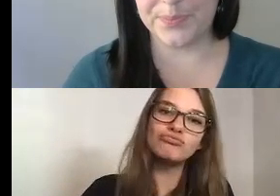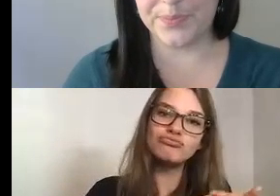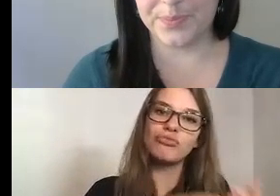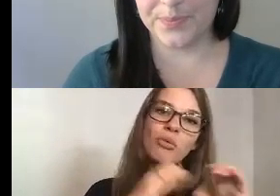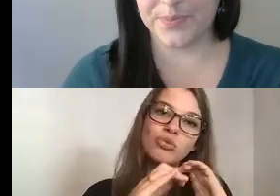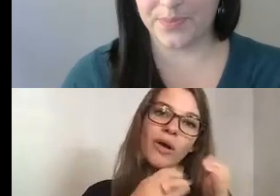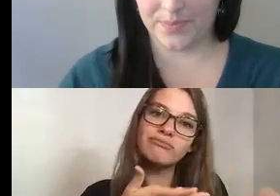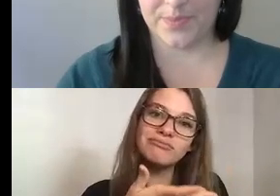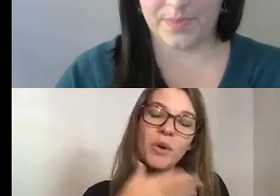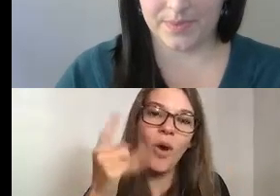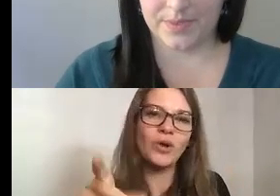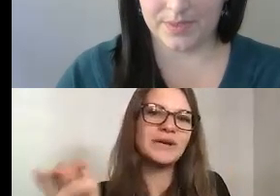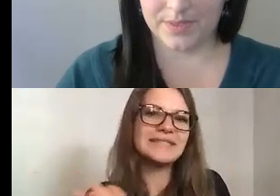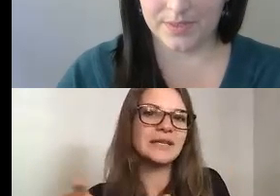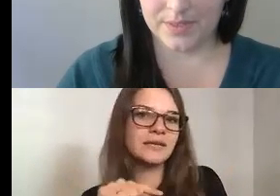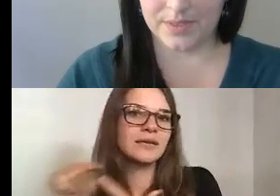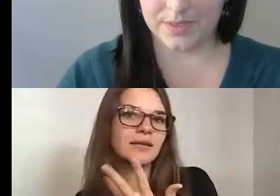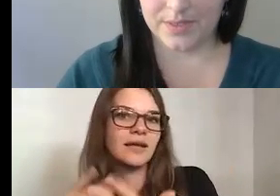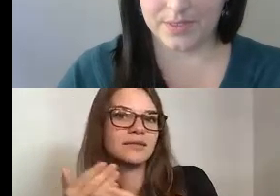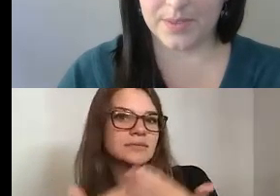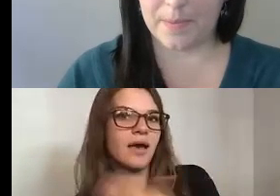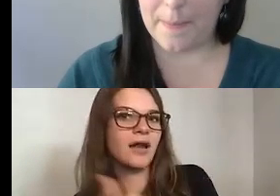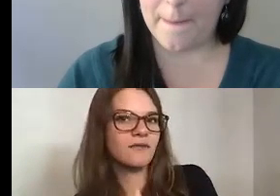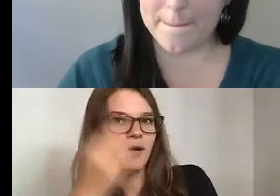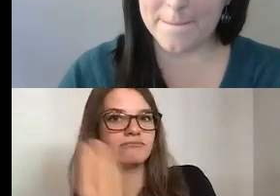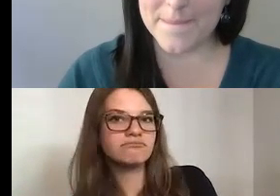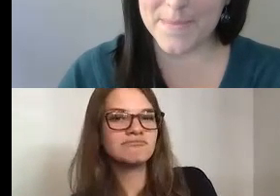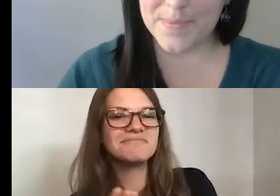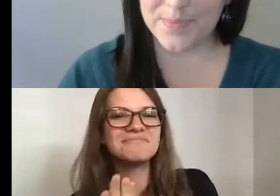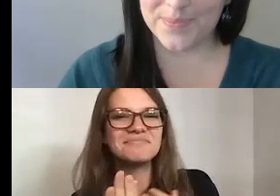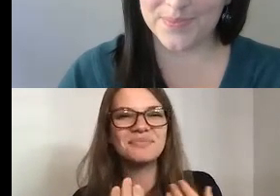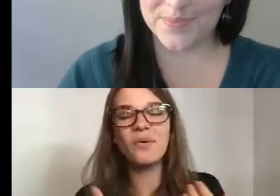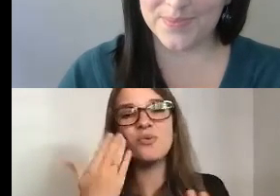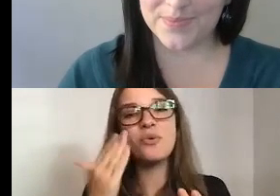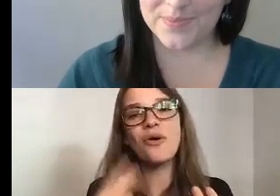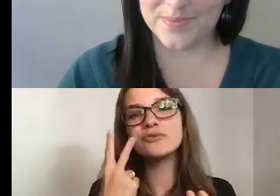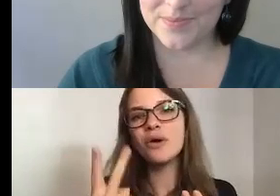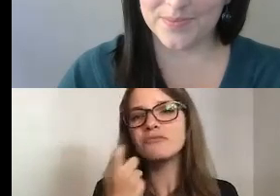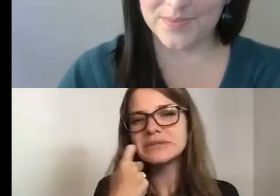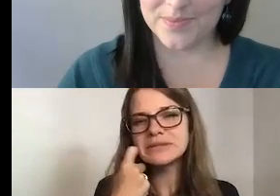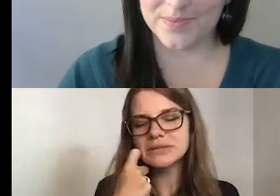because you're able to get that information ahead of time I know I saw recently I think it